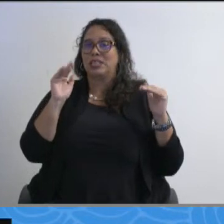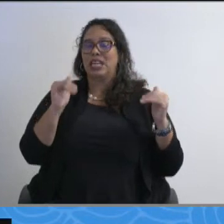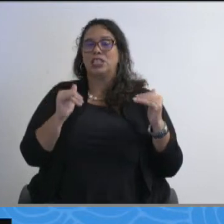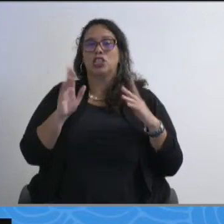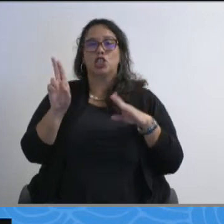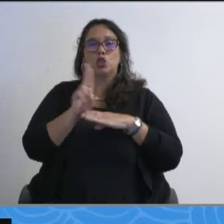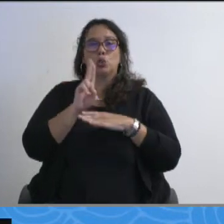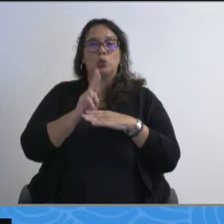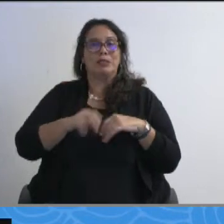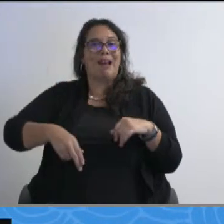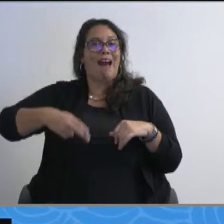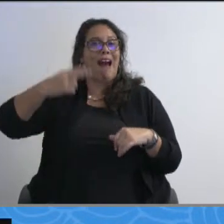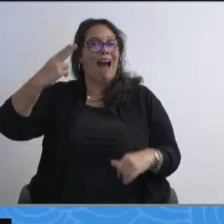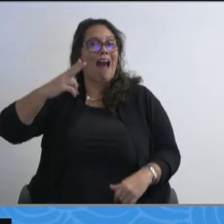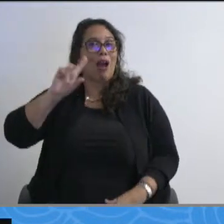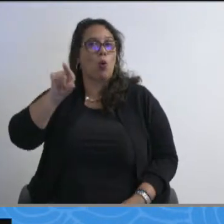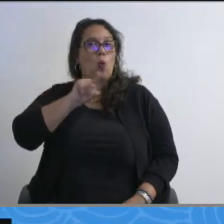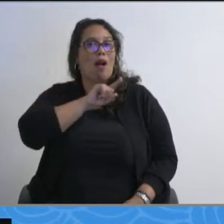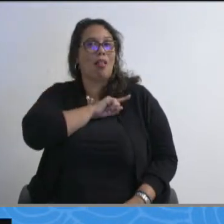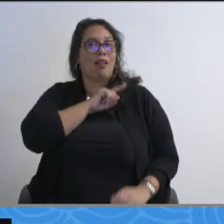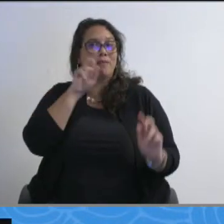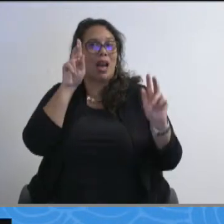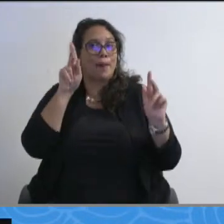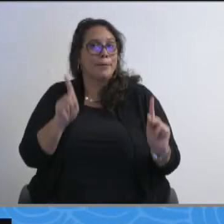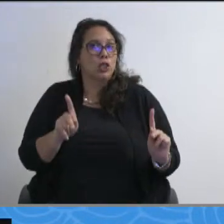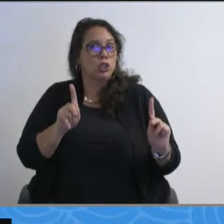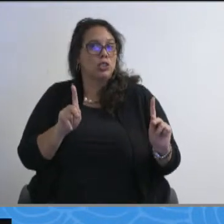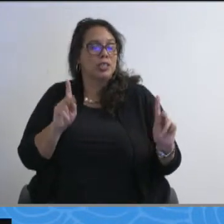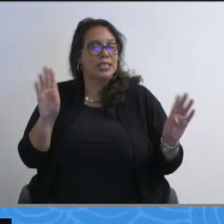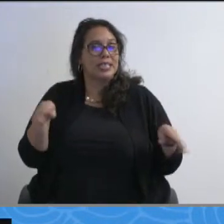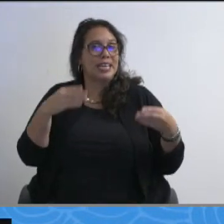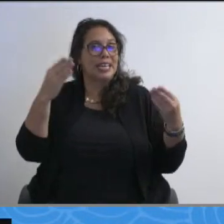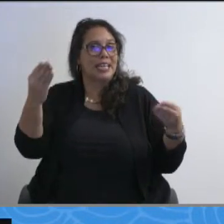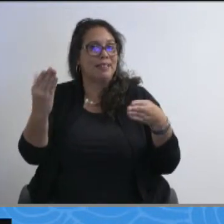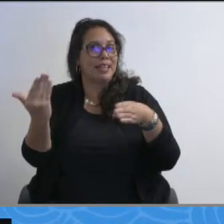the most high qualified person to deliver the intervention.